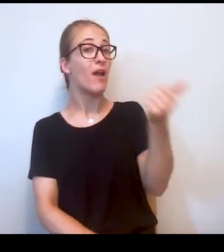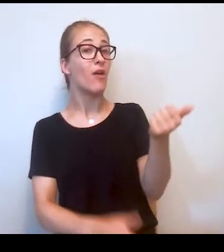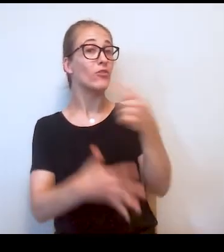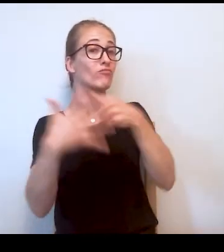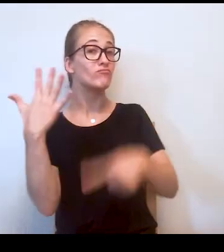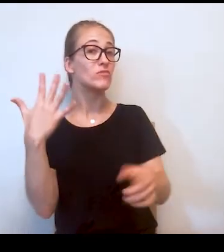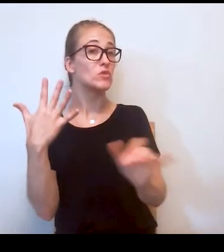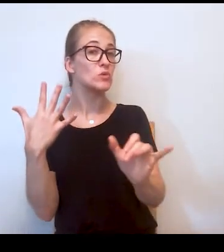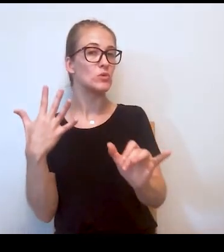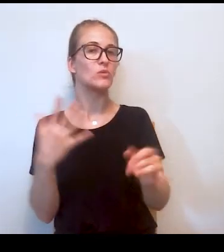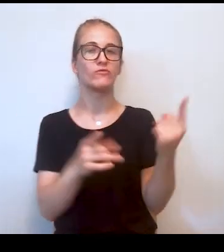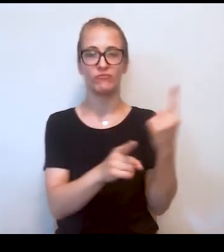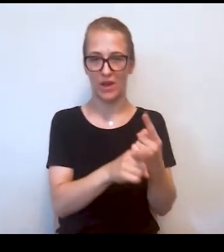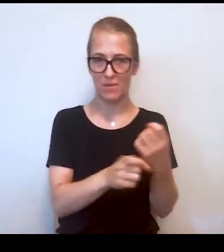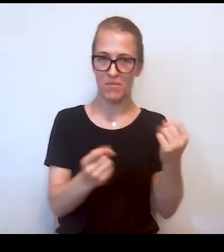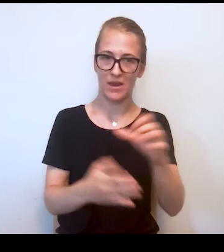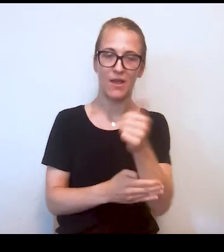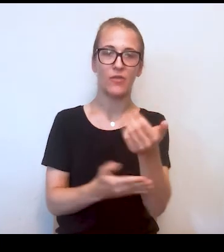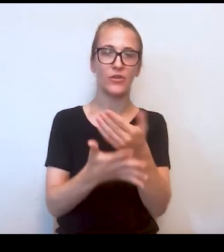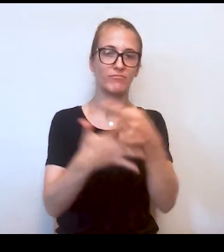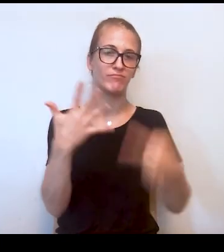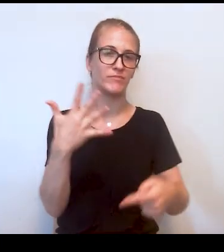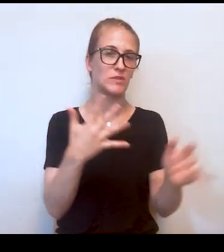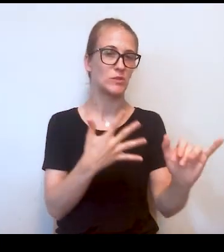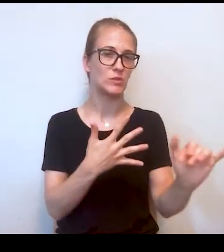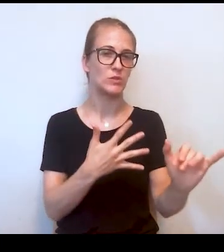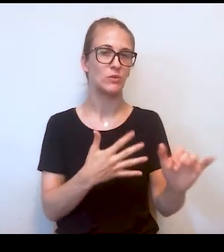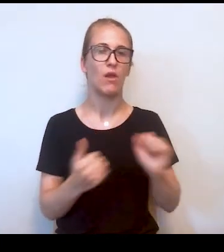with commitment to the people in the community.